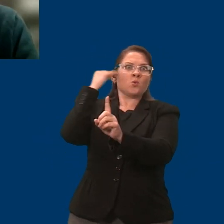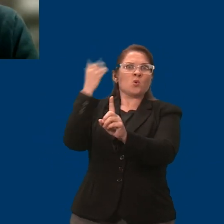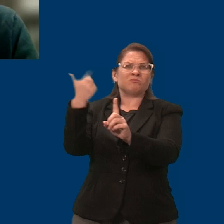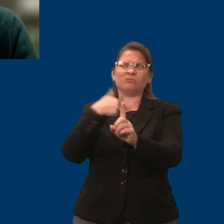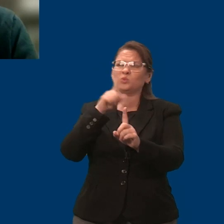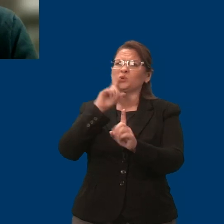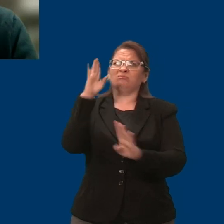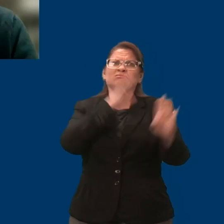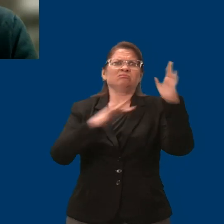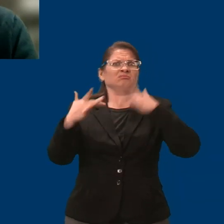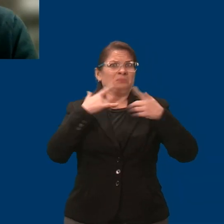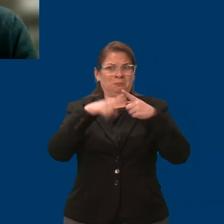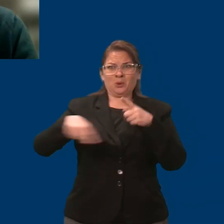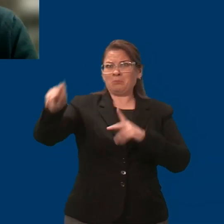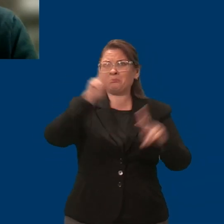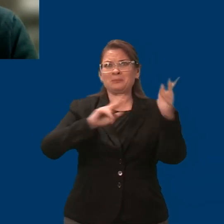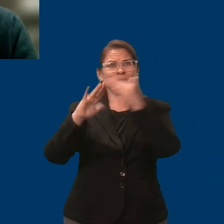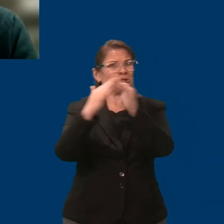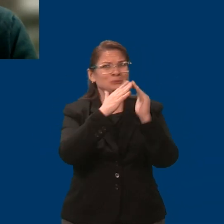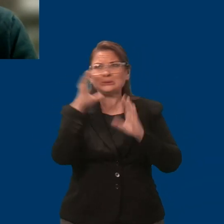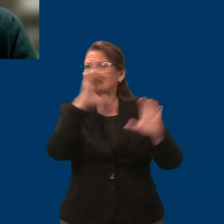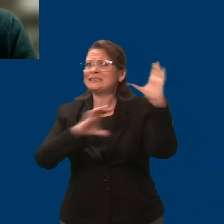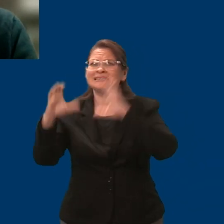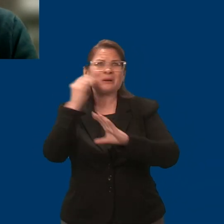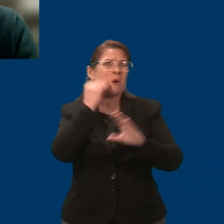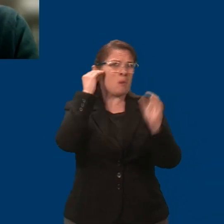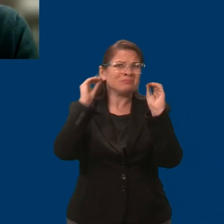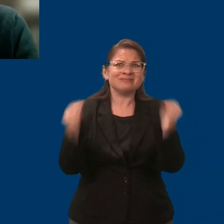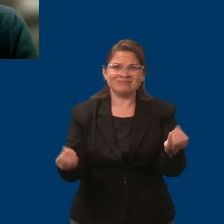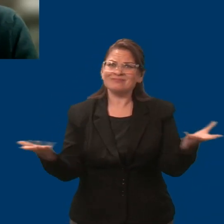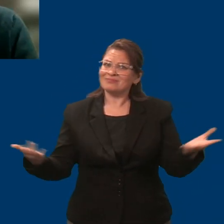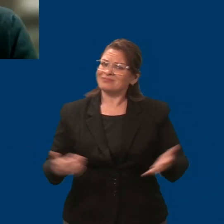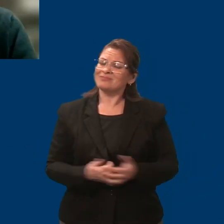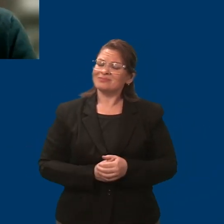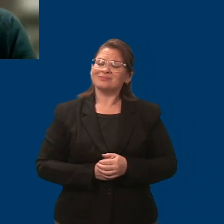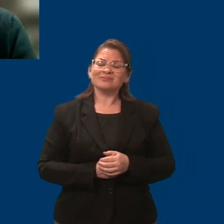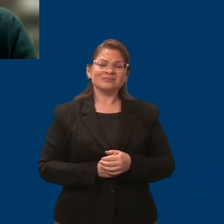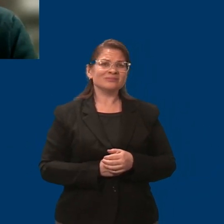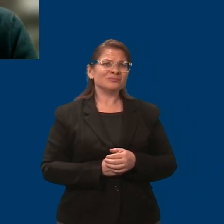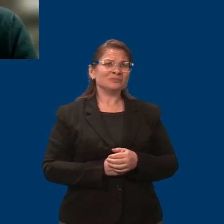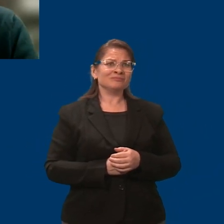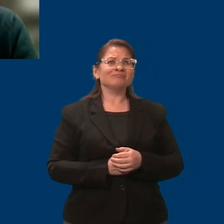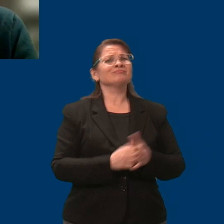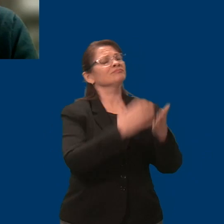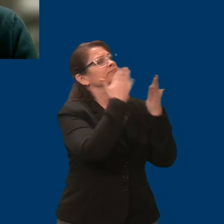We must do better. (Liz) Thank you so much, Justin. You're right.